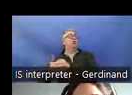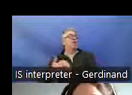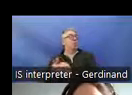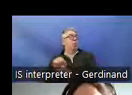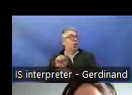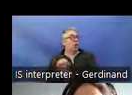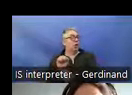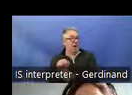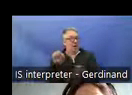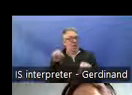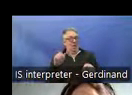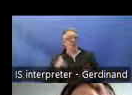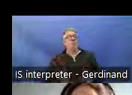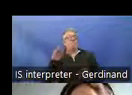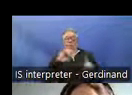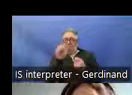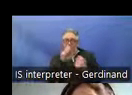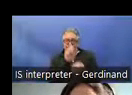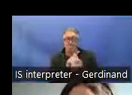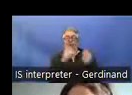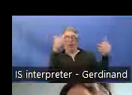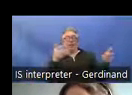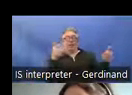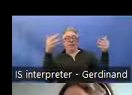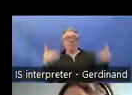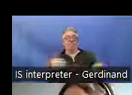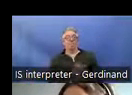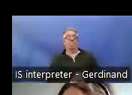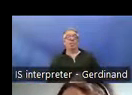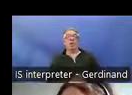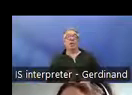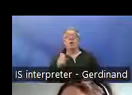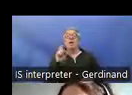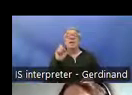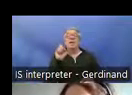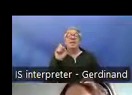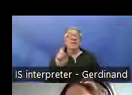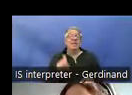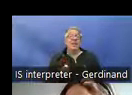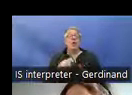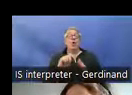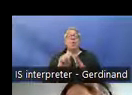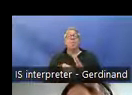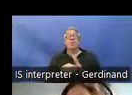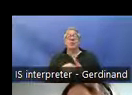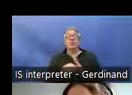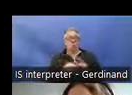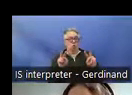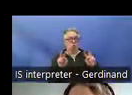A project to map all data needs on disability, by all stakeholders should take place, to